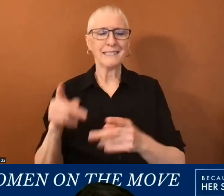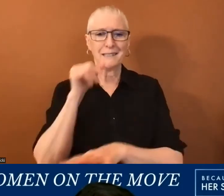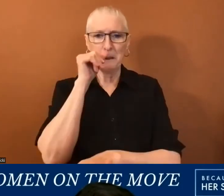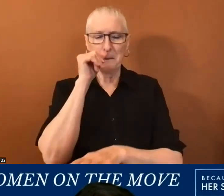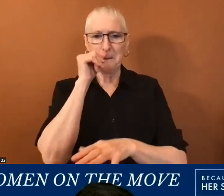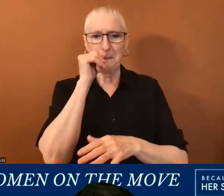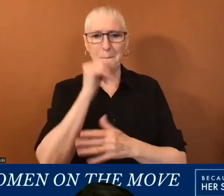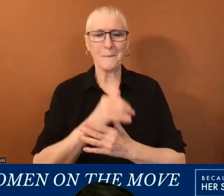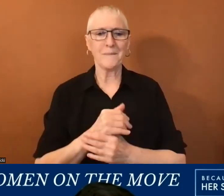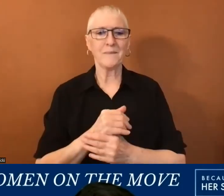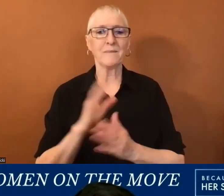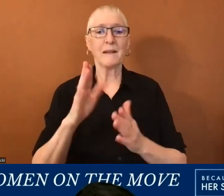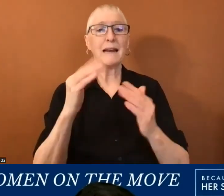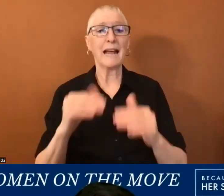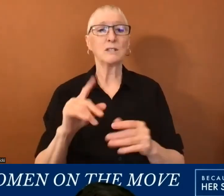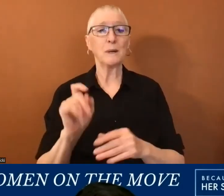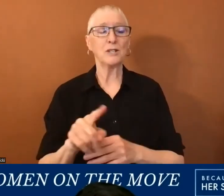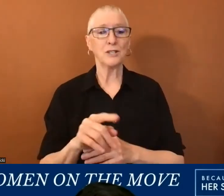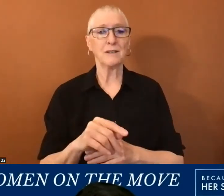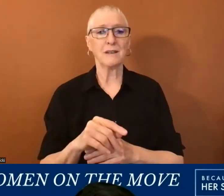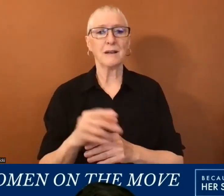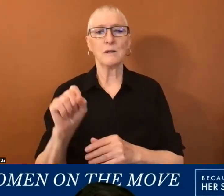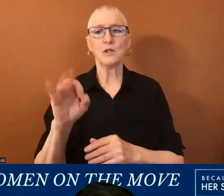So our next question is really good. It's from Sophie. Kim, what